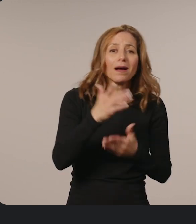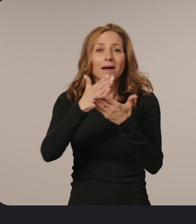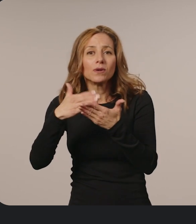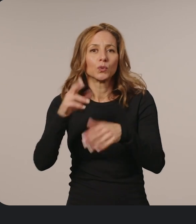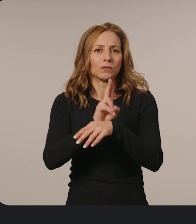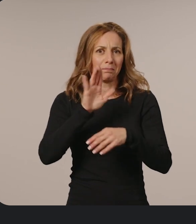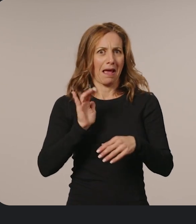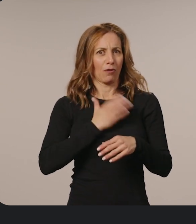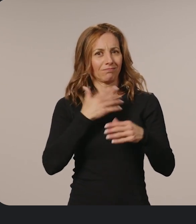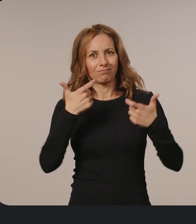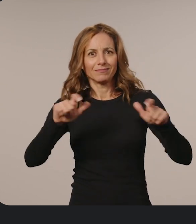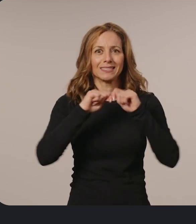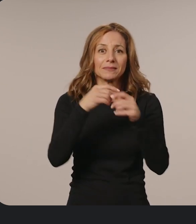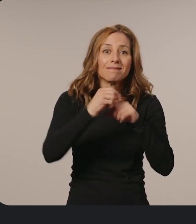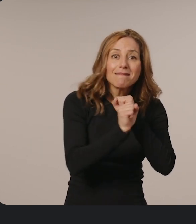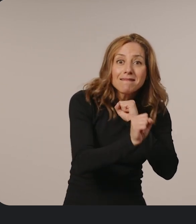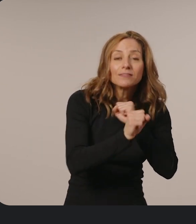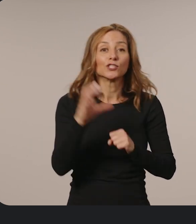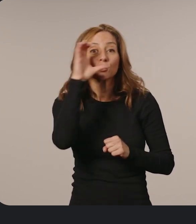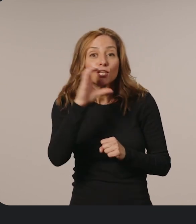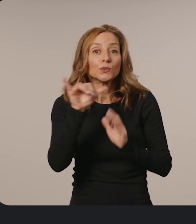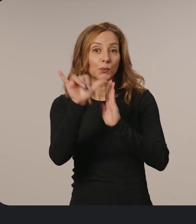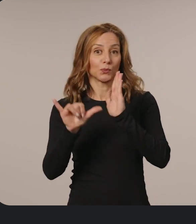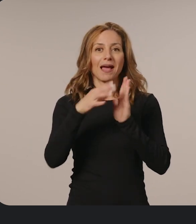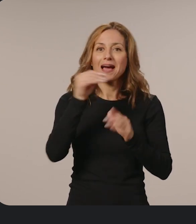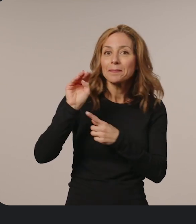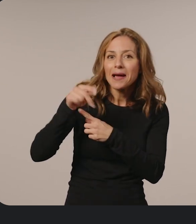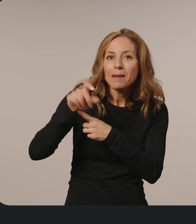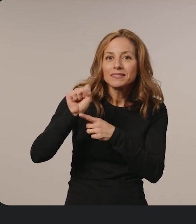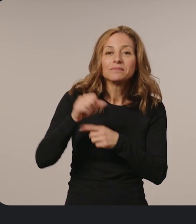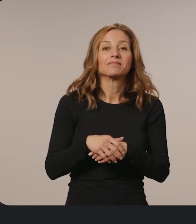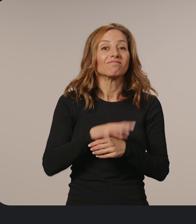that's used by our major teams in Ads, Search, YouTube, and Maps.